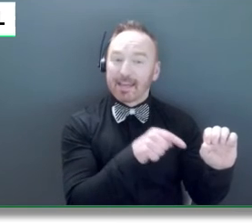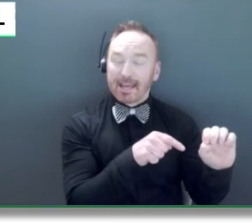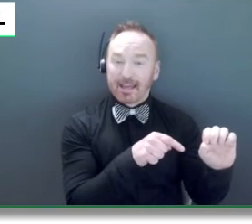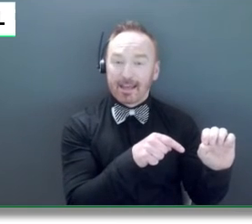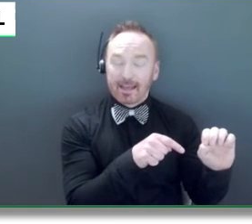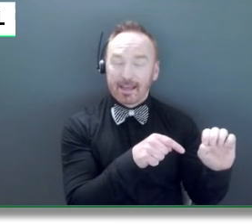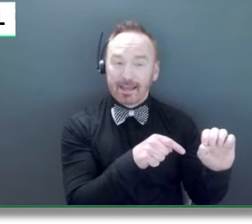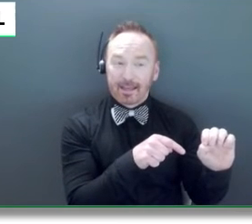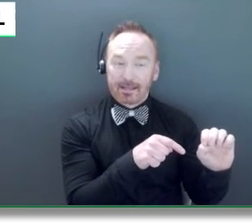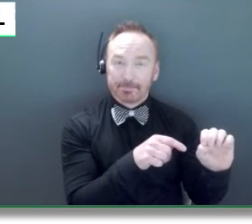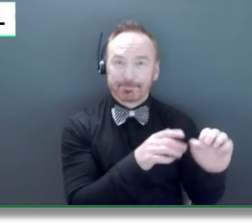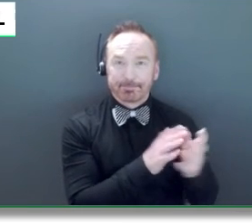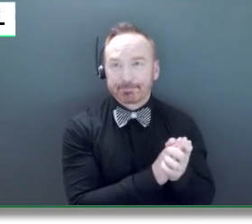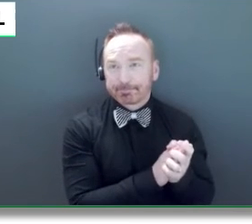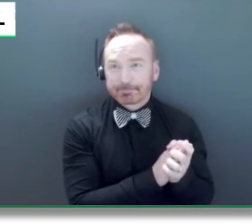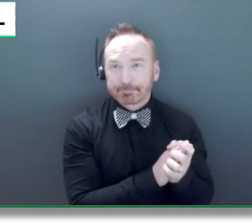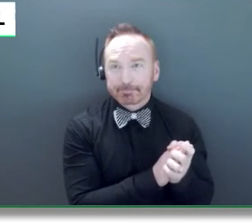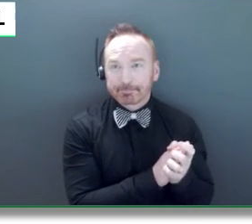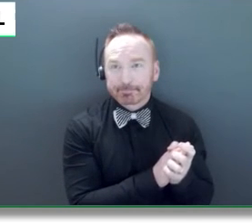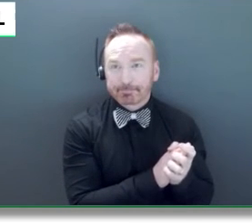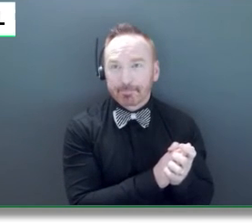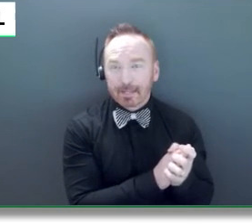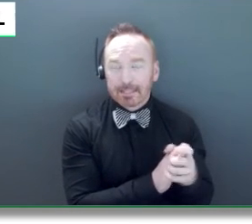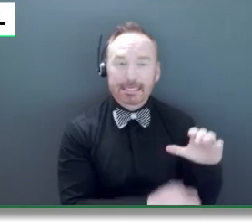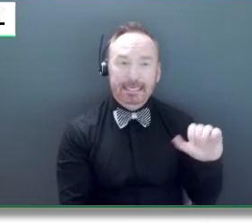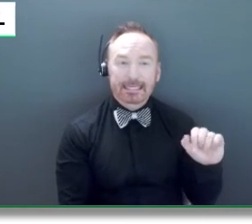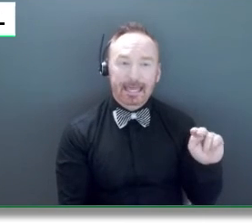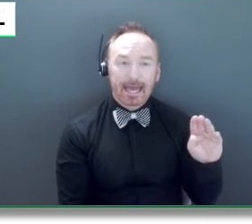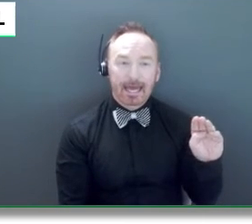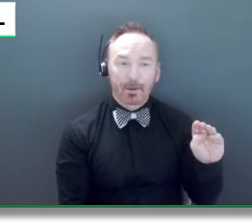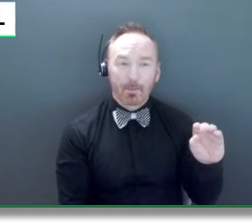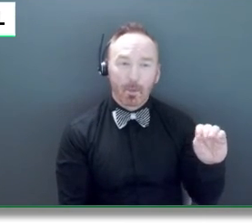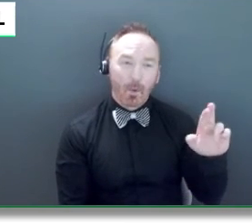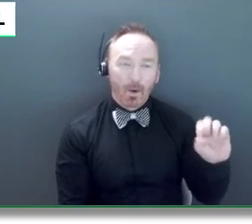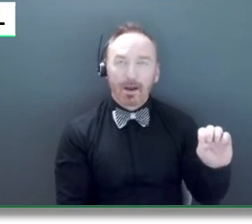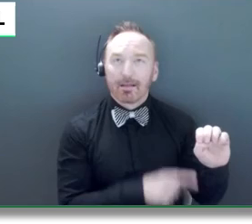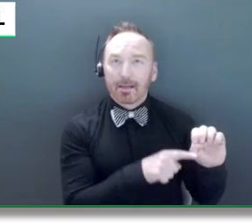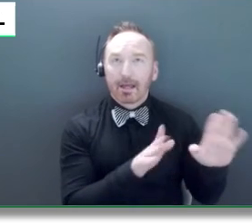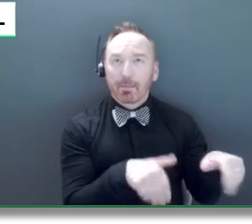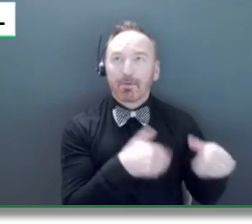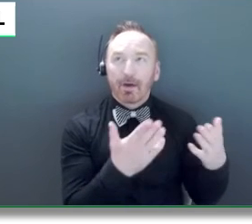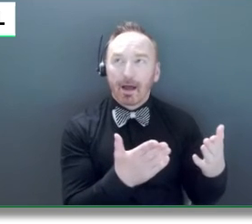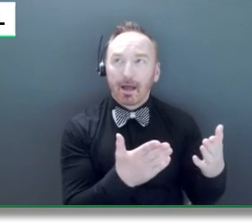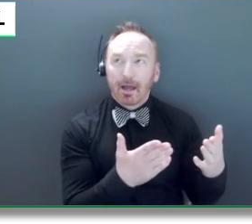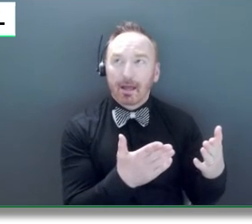provides the most independent access to the places that I